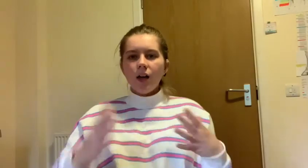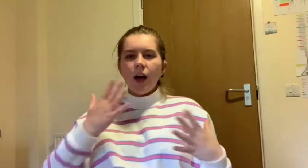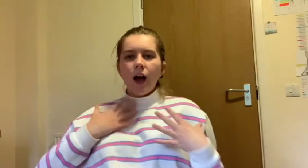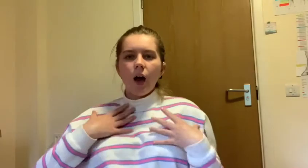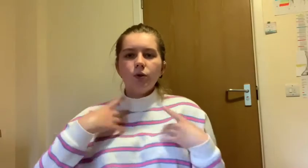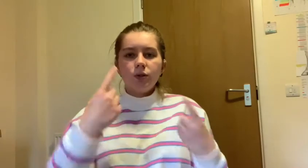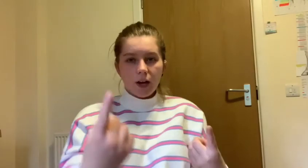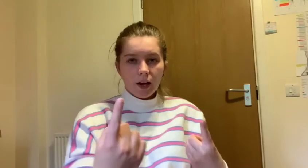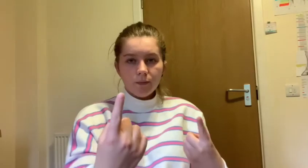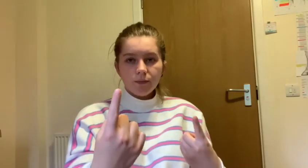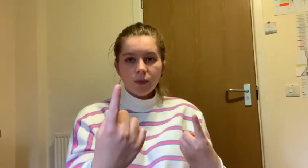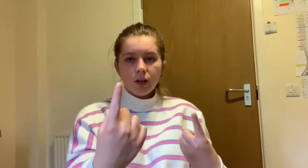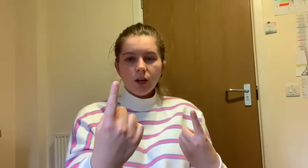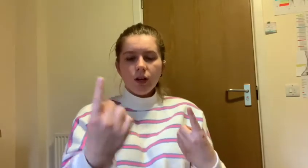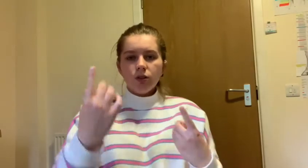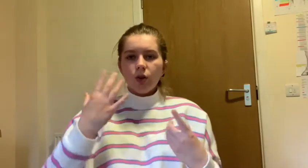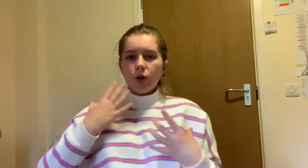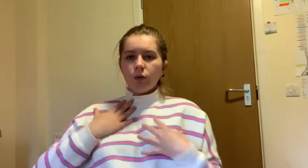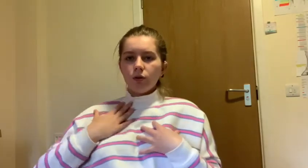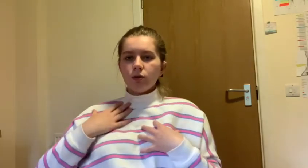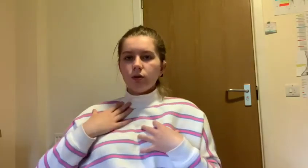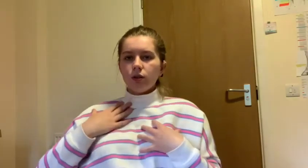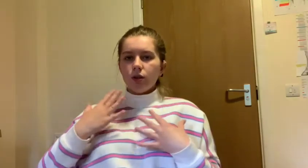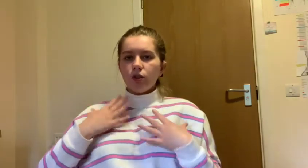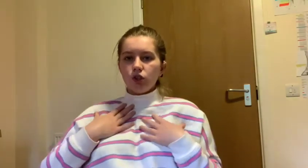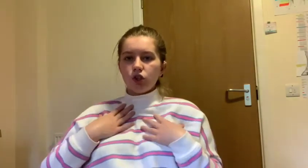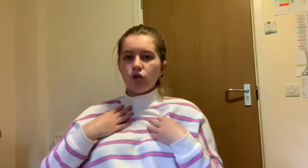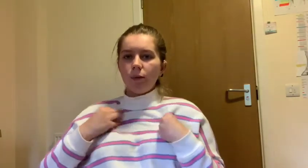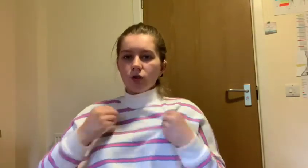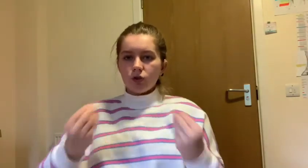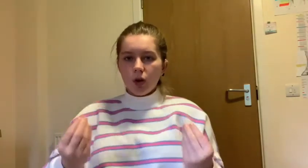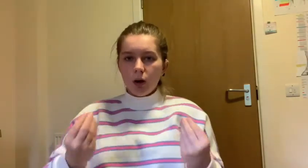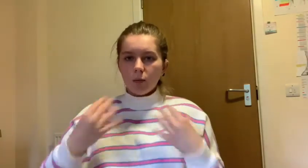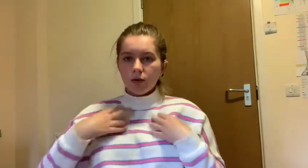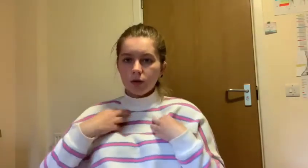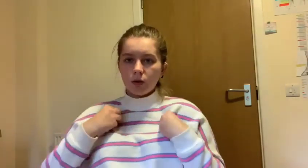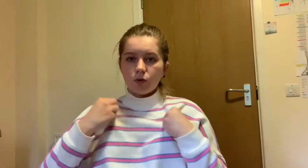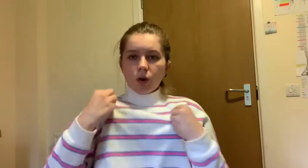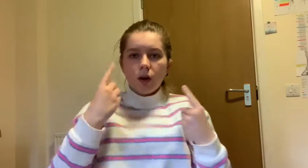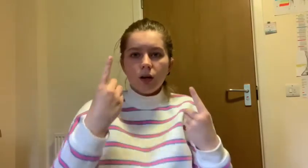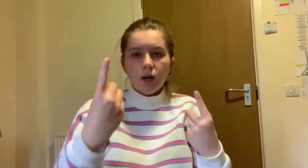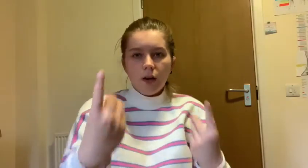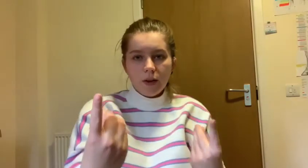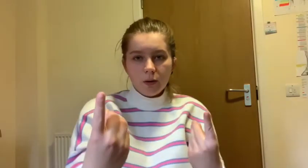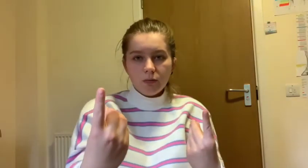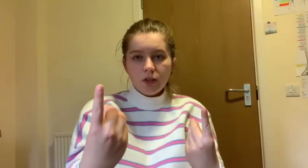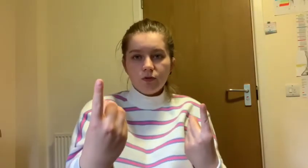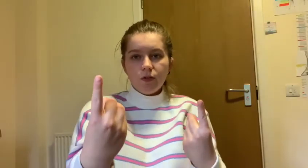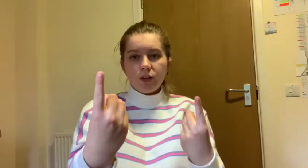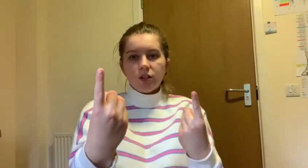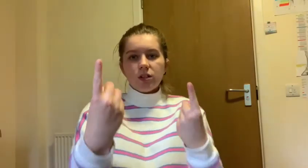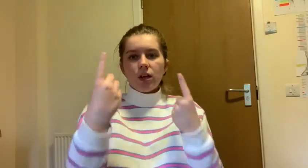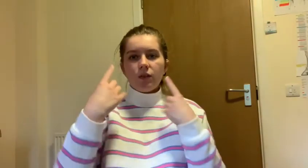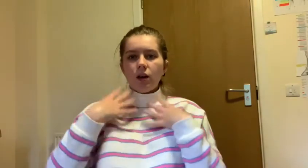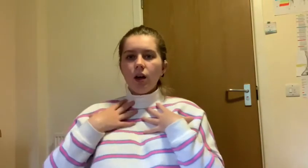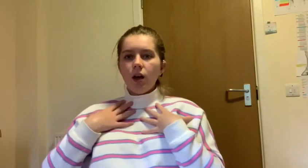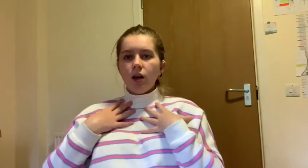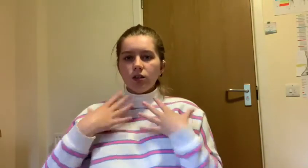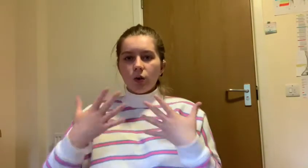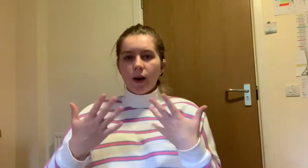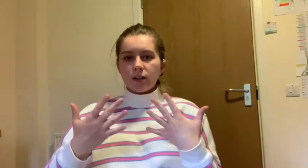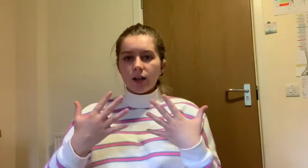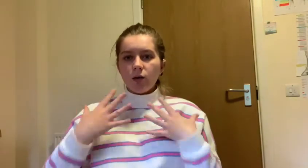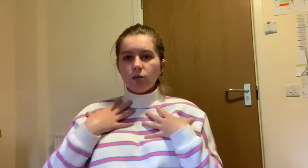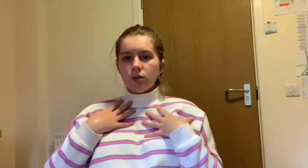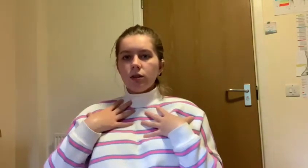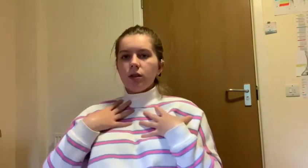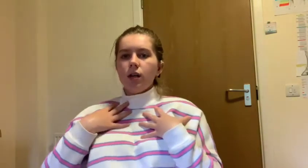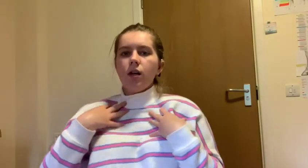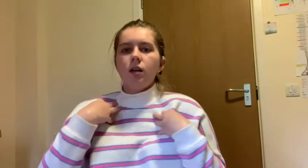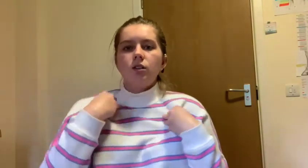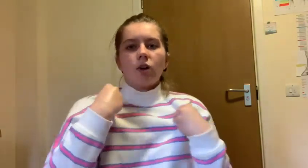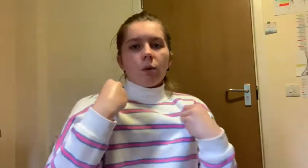"How you dare" so you're grabbing your top and you're bringing your fingers together. So hands out... grab